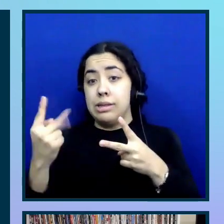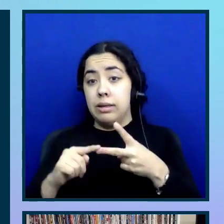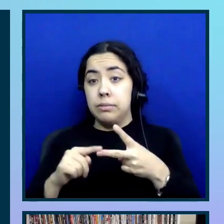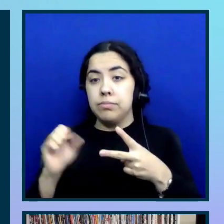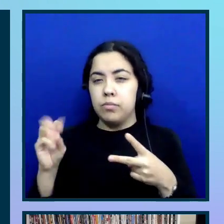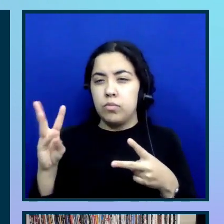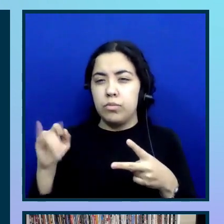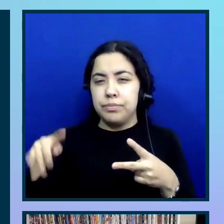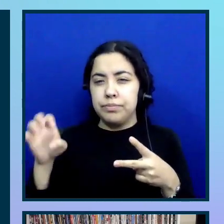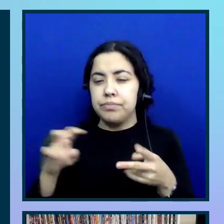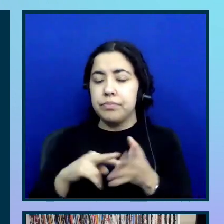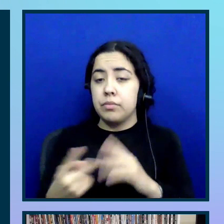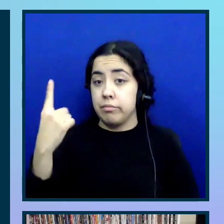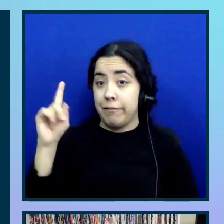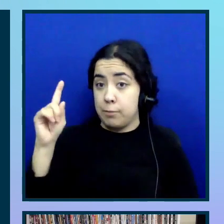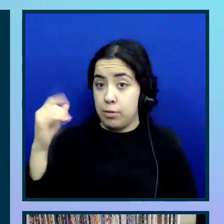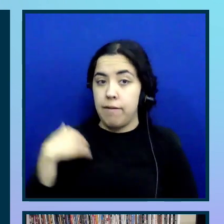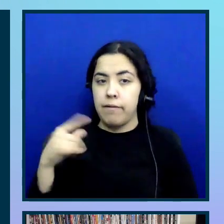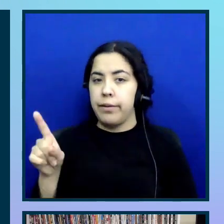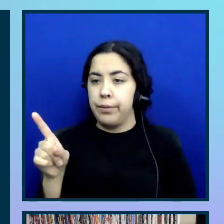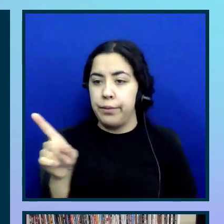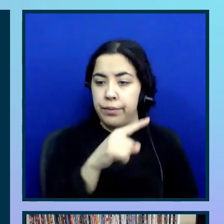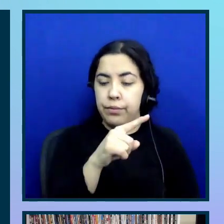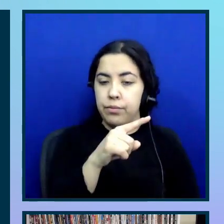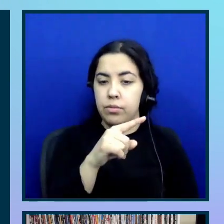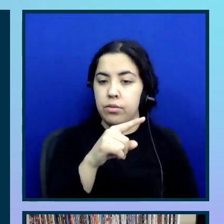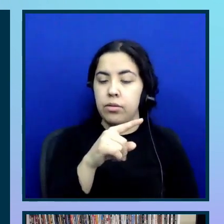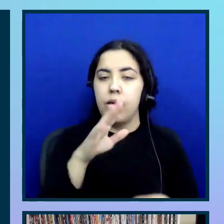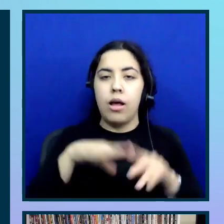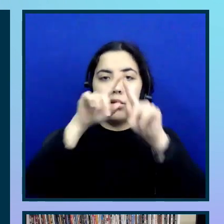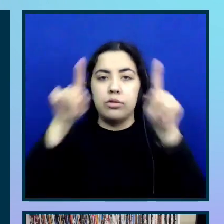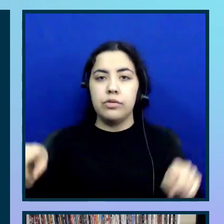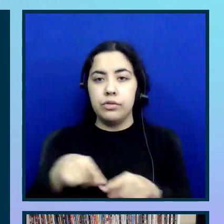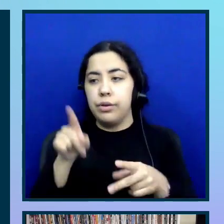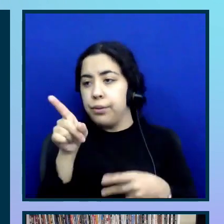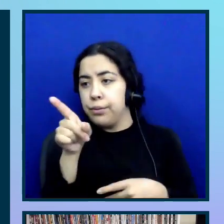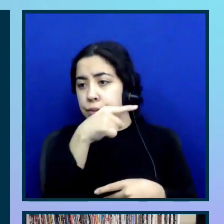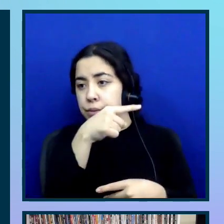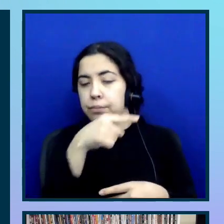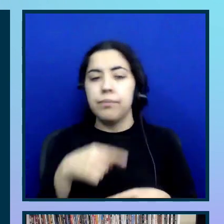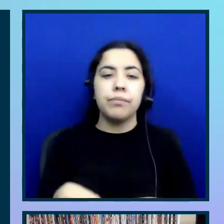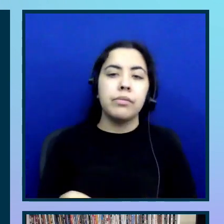So you'd use a single finger to swipe right anywhere on the screen. This allows the screen reader to locate